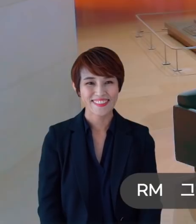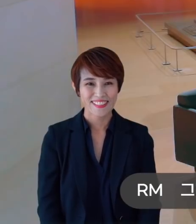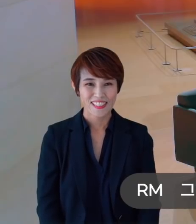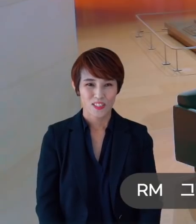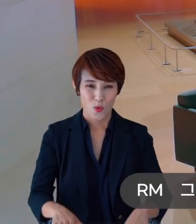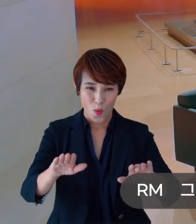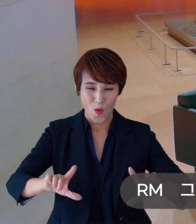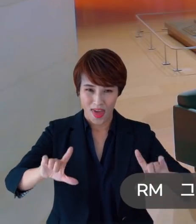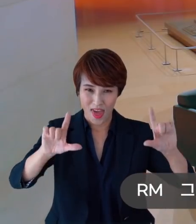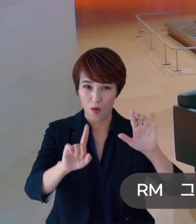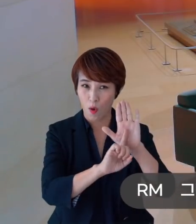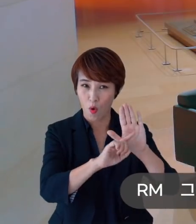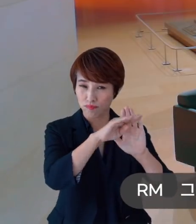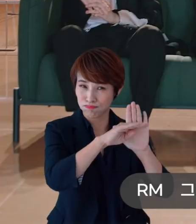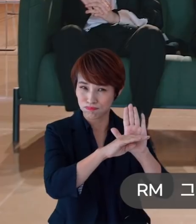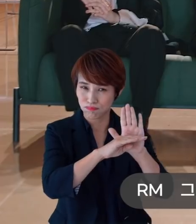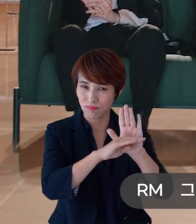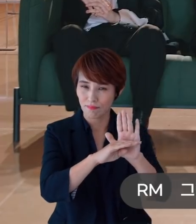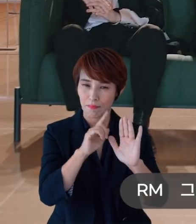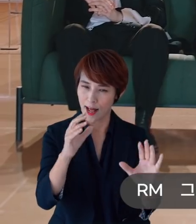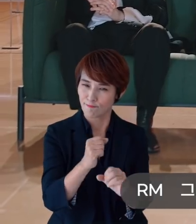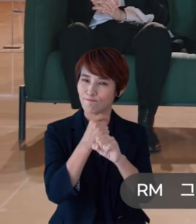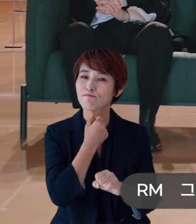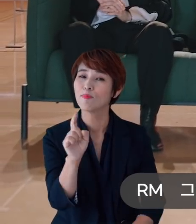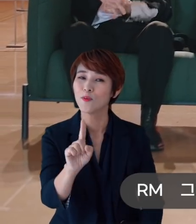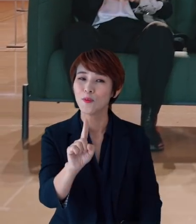Could SUGA explain this year’s concept in just a word?